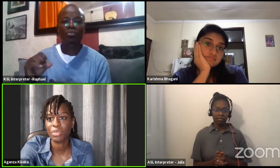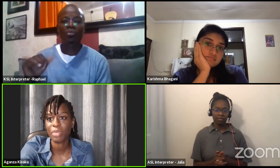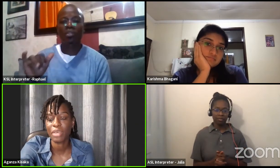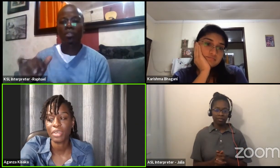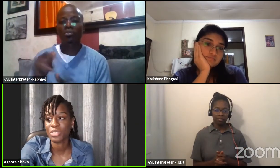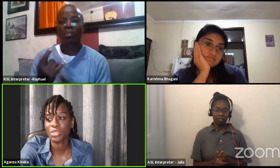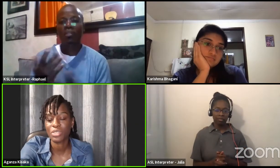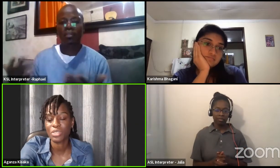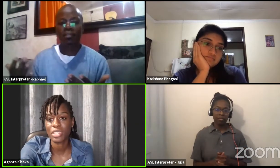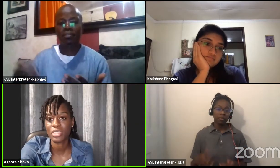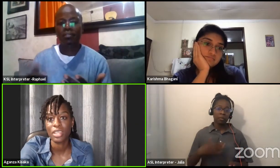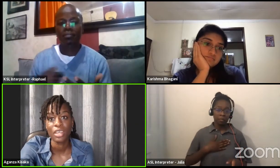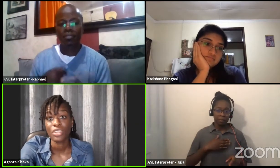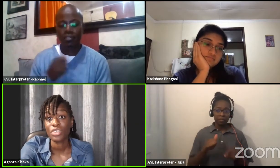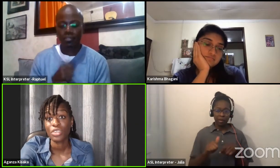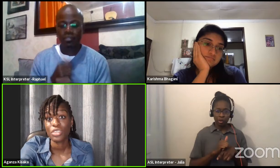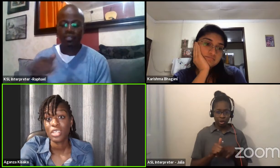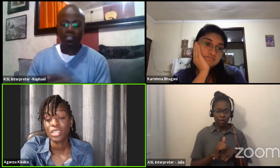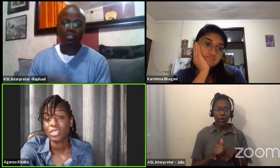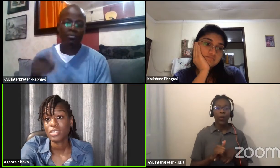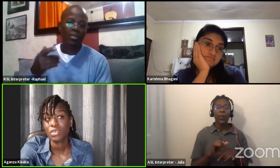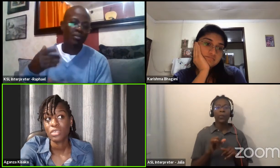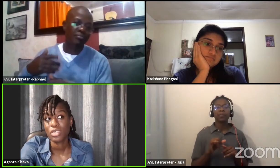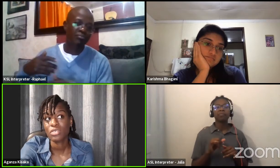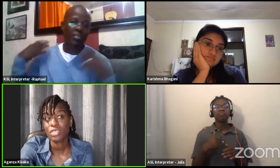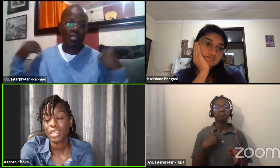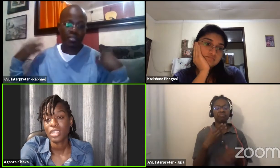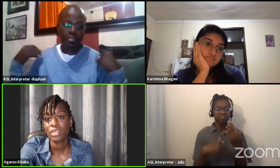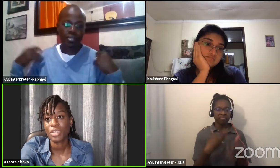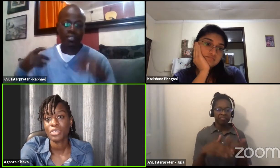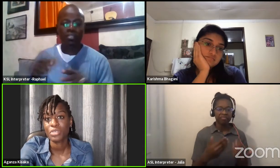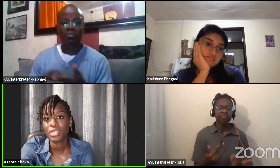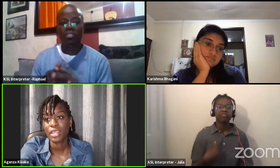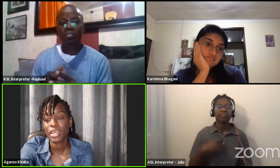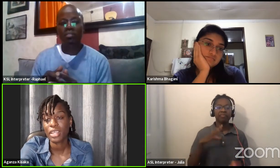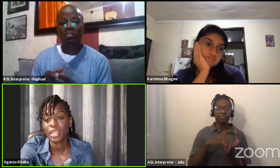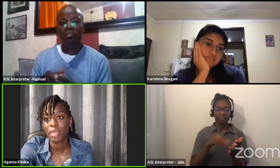with my rehearsals is, you know, you said you need to say that rehearsal is at 9:00 am